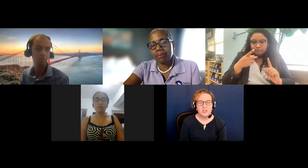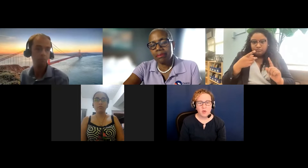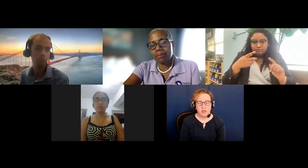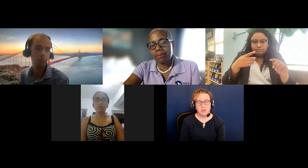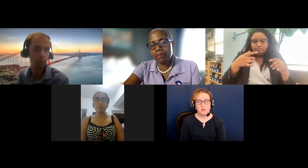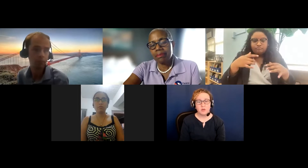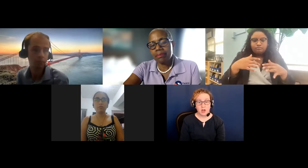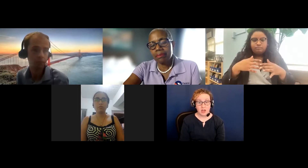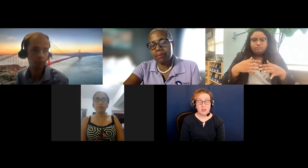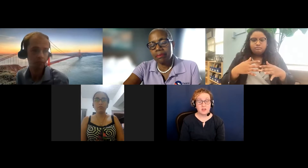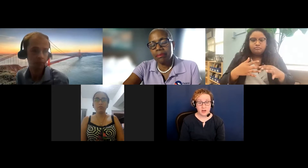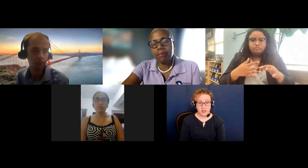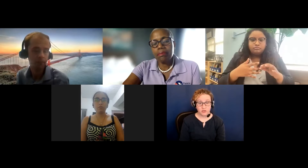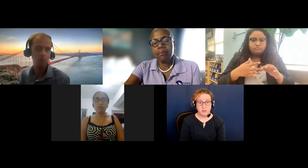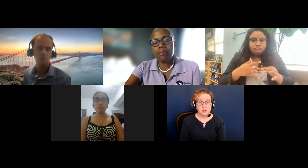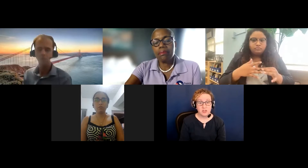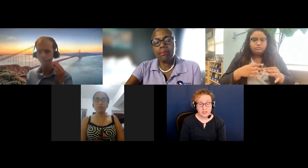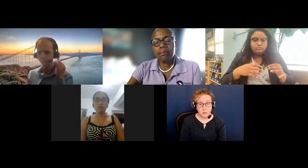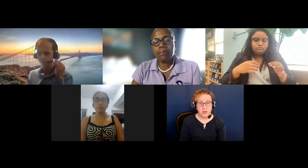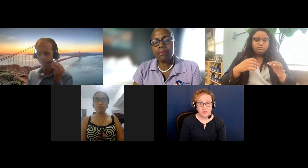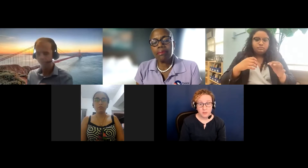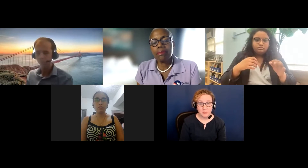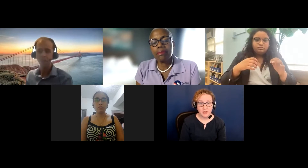I went on a trip to the Dominican Republic.